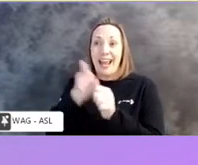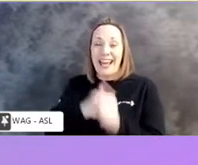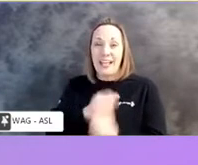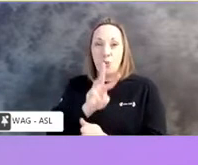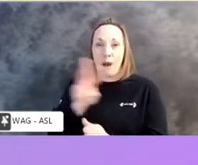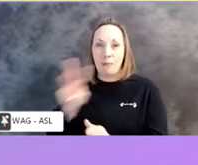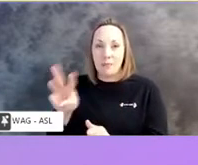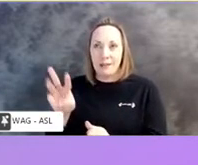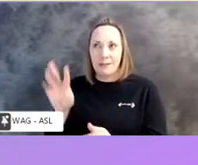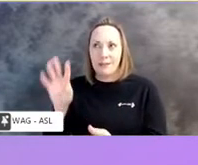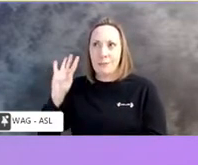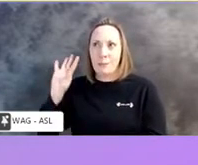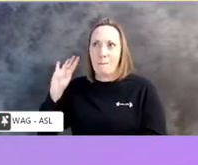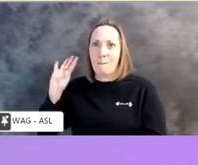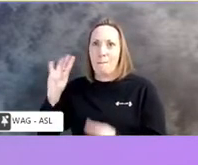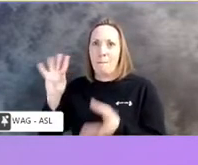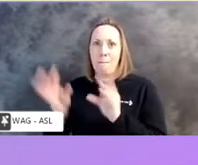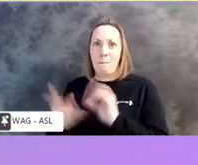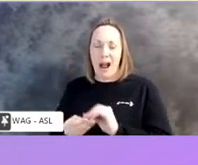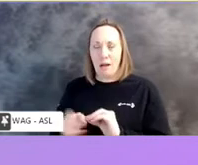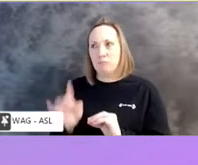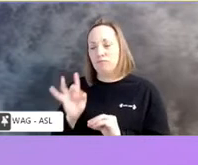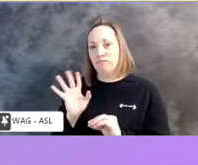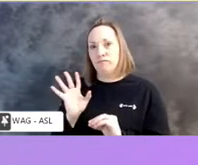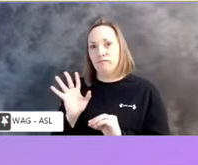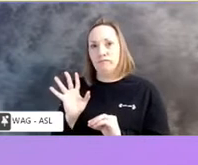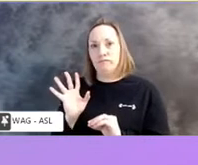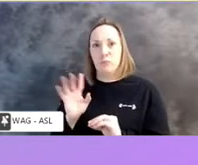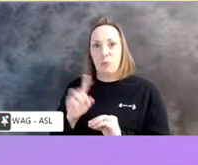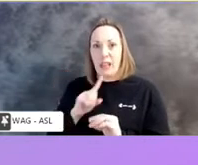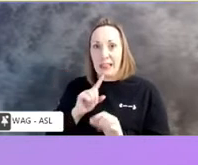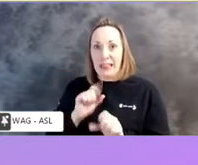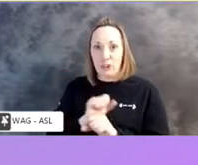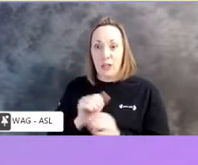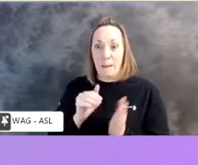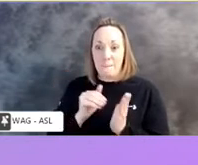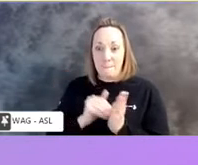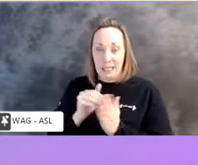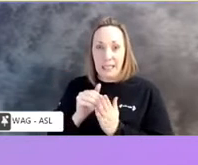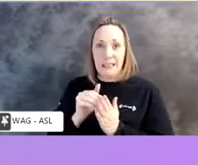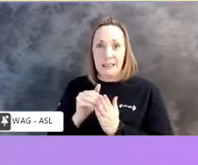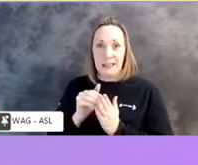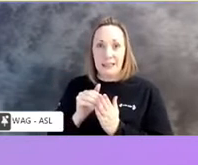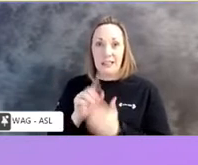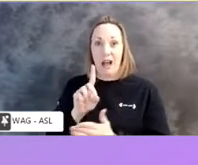to do with all this data. We had you know, in some cases 10s of thousands of data points